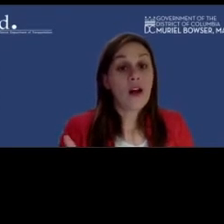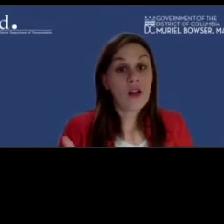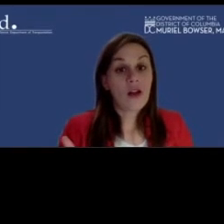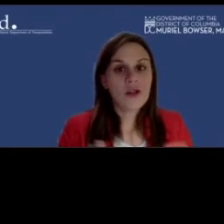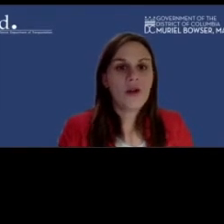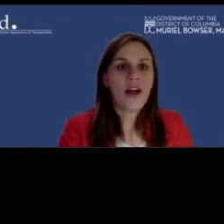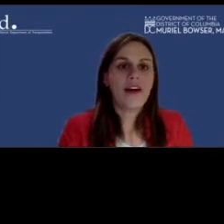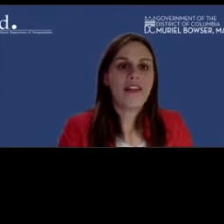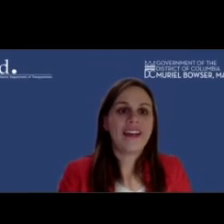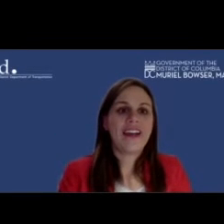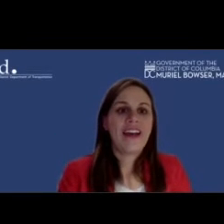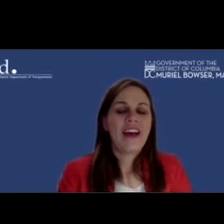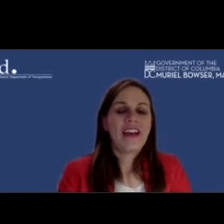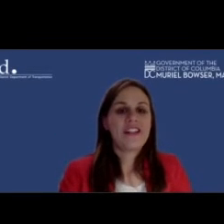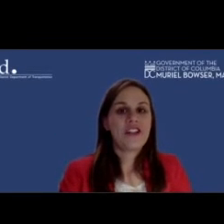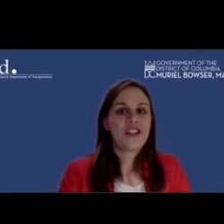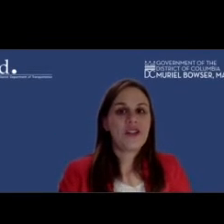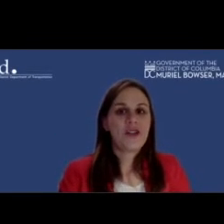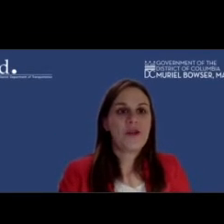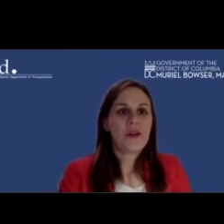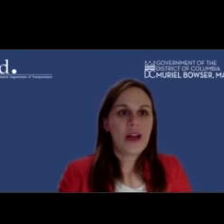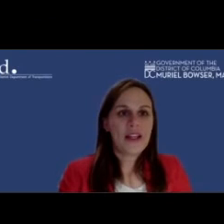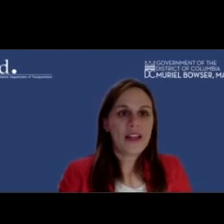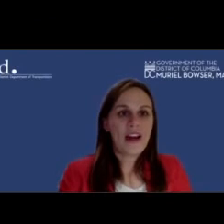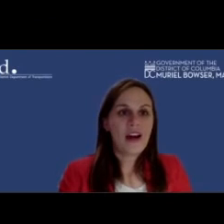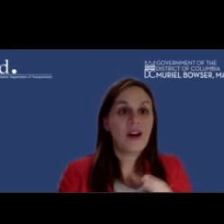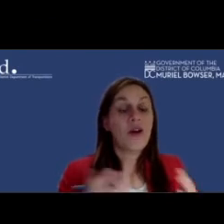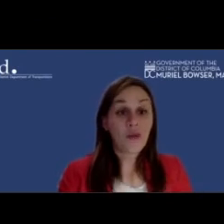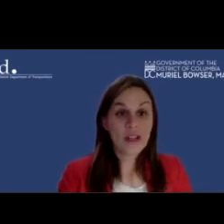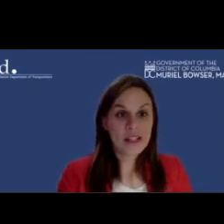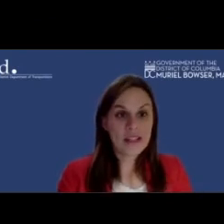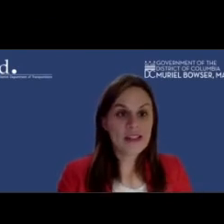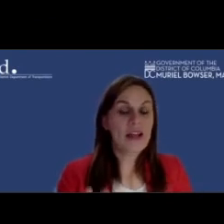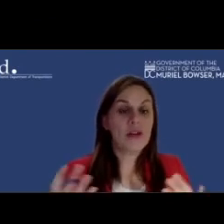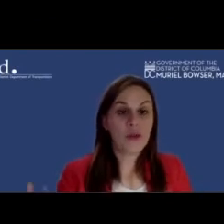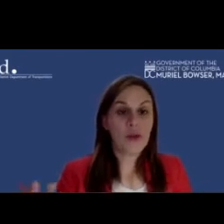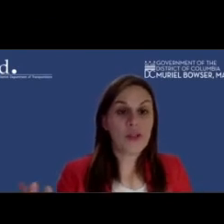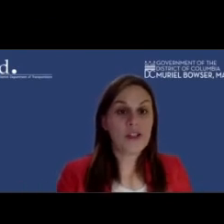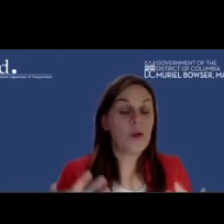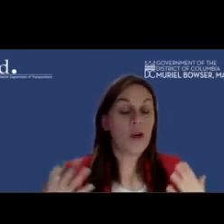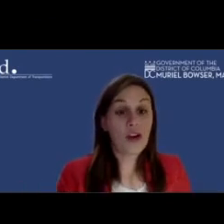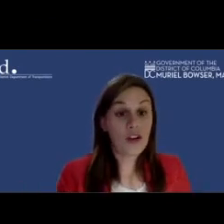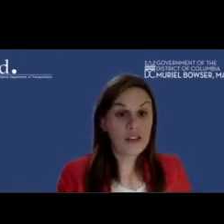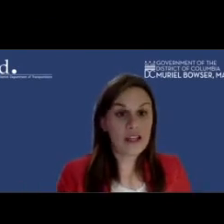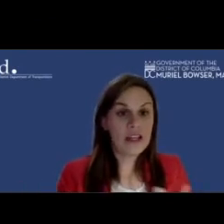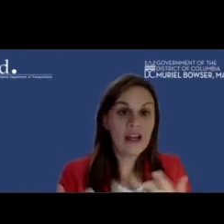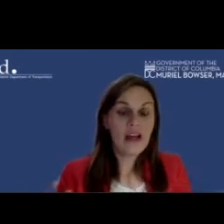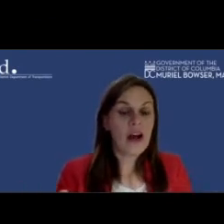i'll also note uh that in addition to the many uh residents and employees who are currently